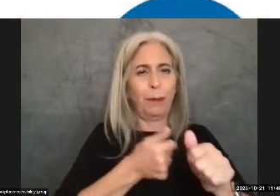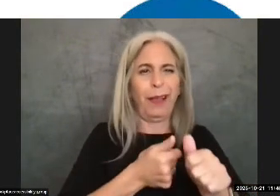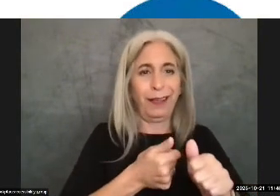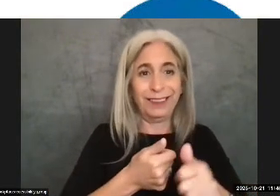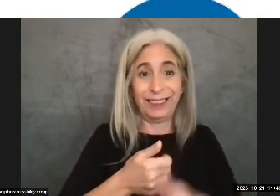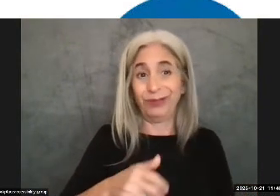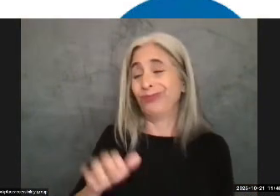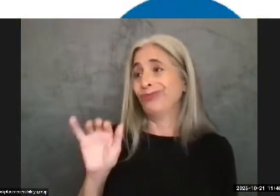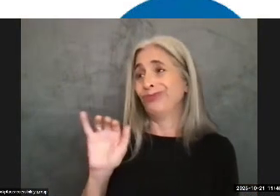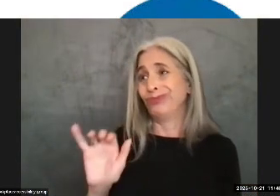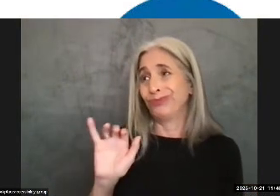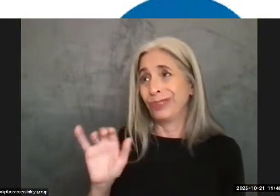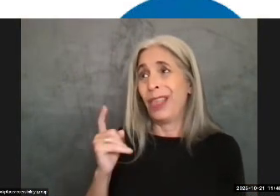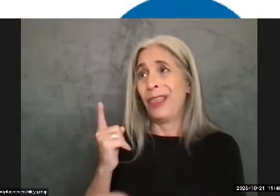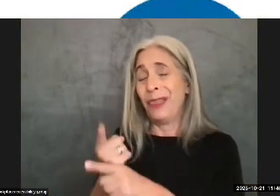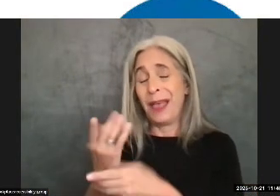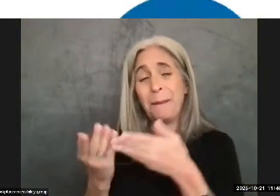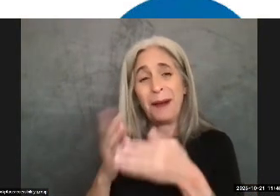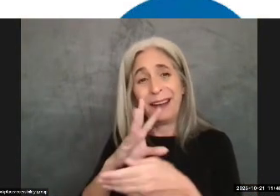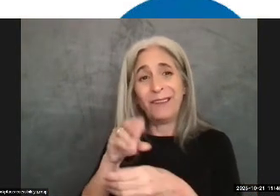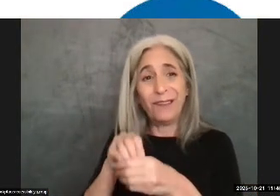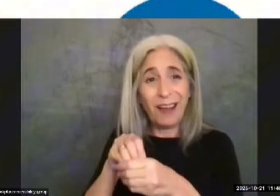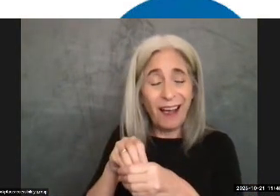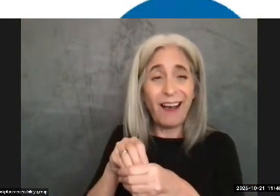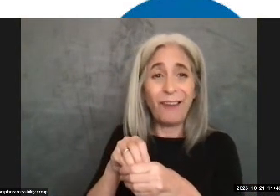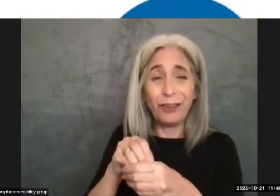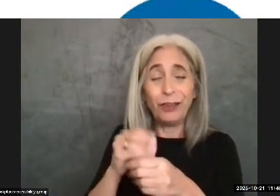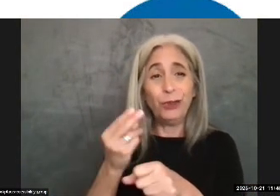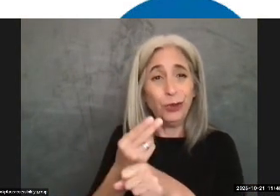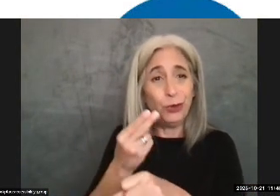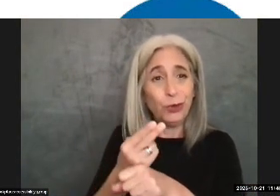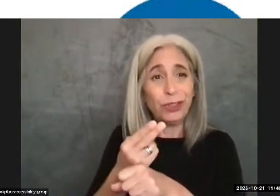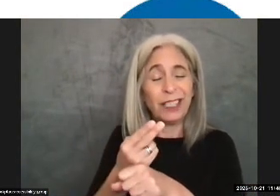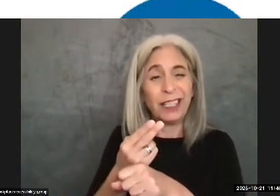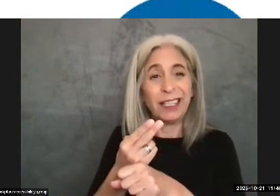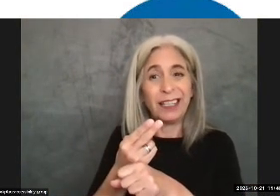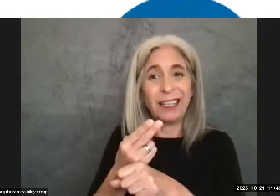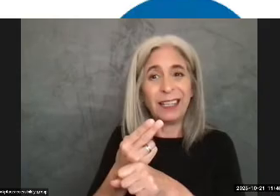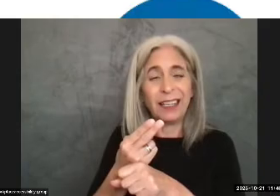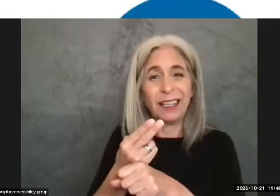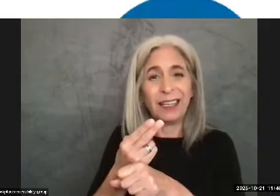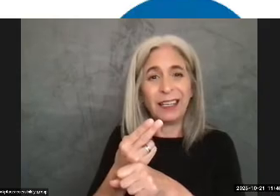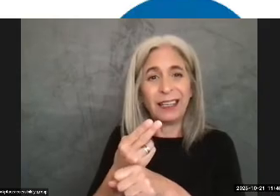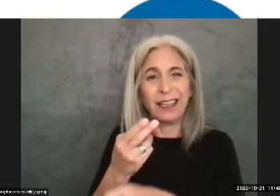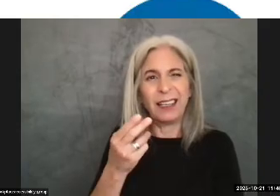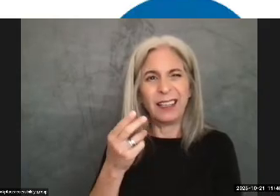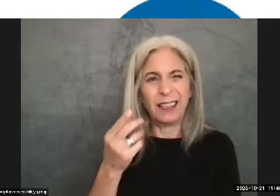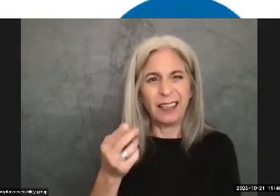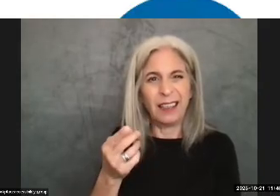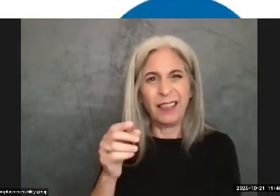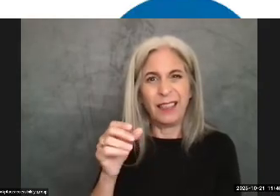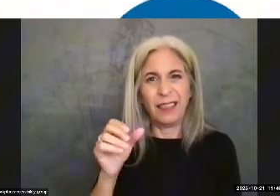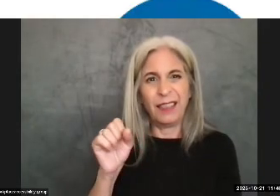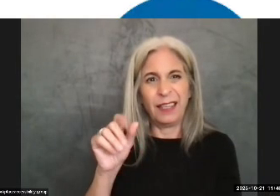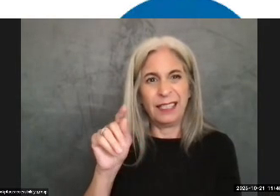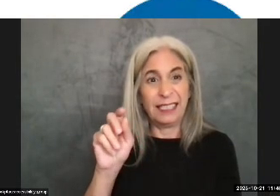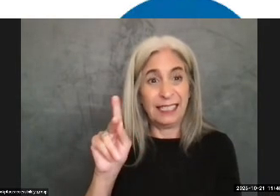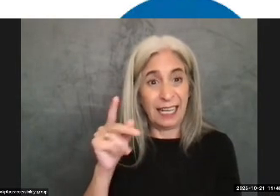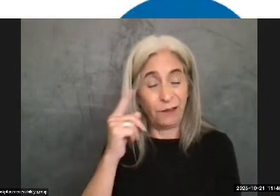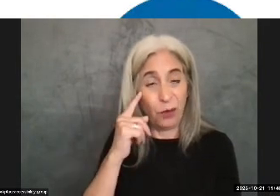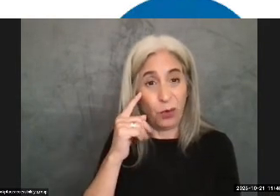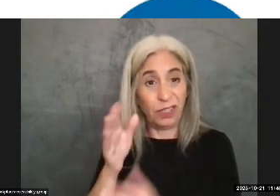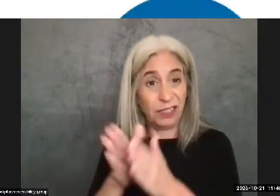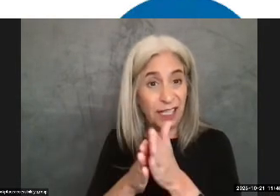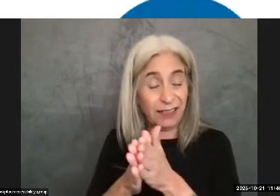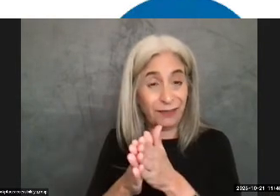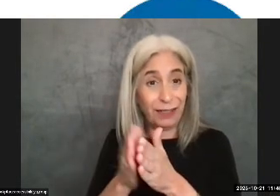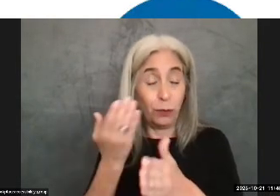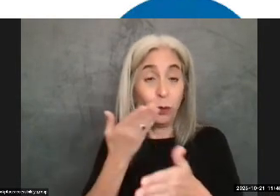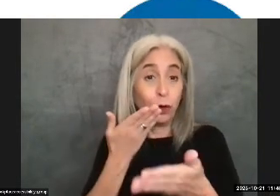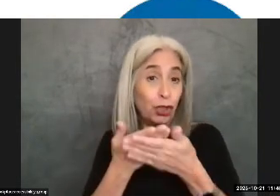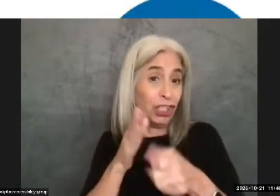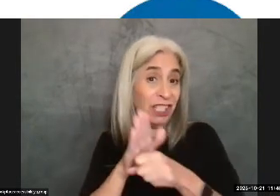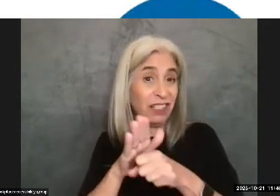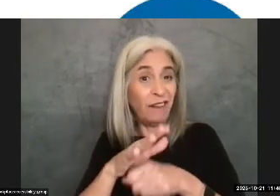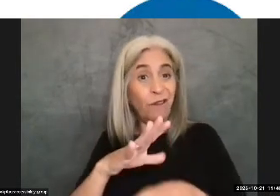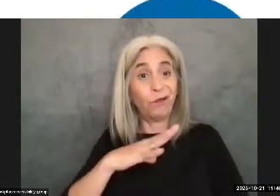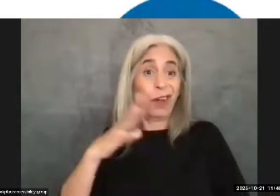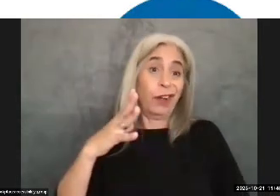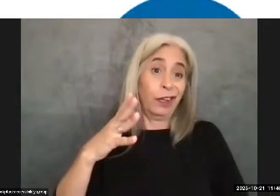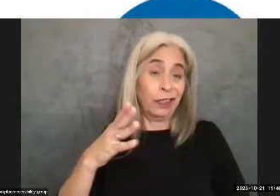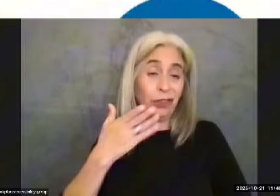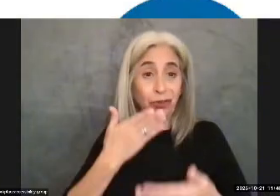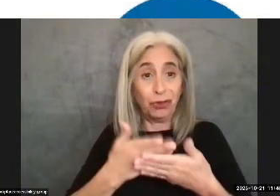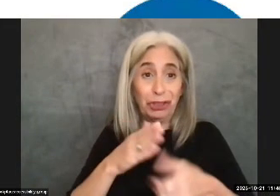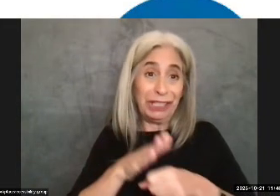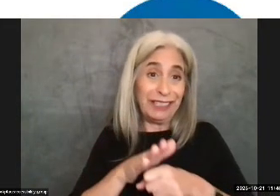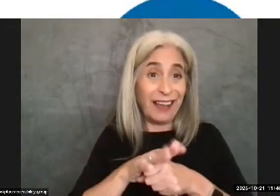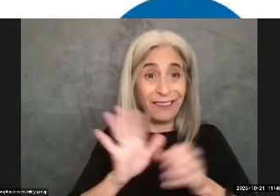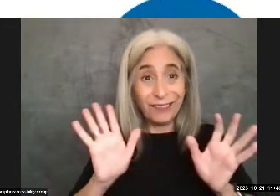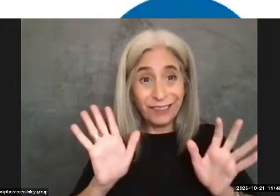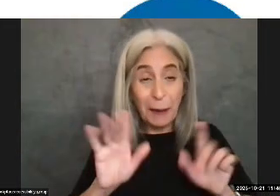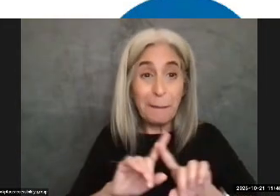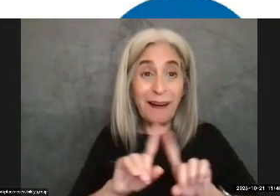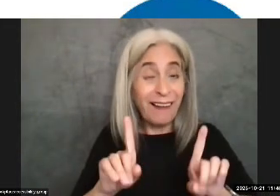Kathleen DeForest: Mmm, yeah, that might involve the… using the stick as an incentive, meaning, you know, if we're good enough, fine, that's good enough, but…